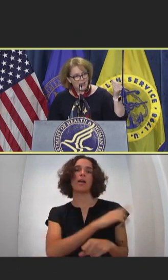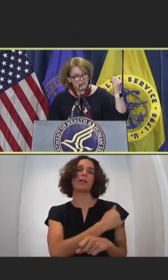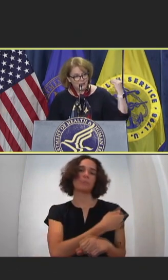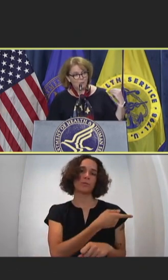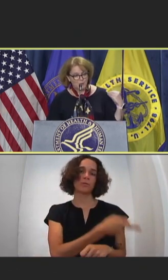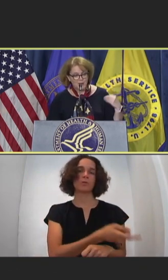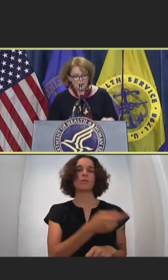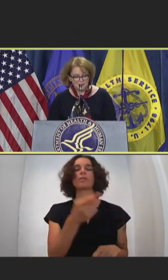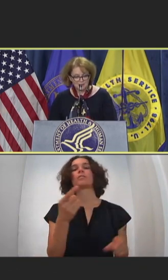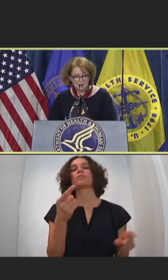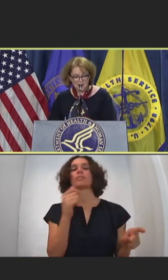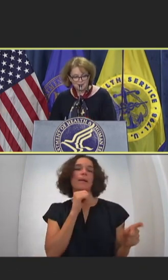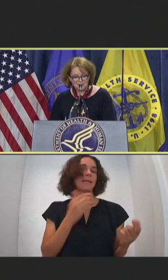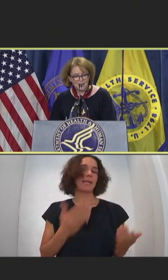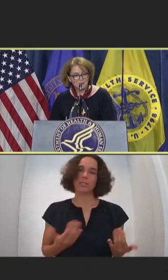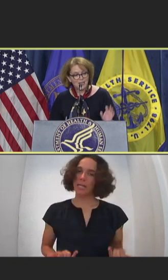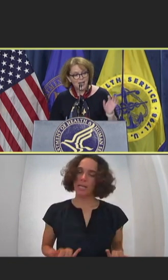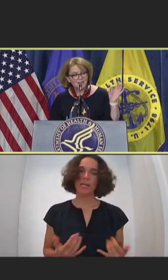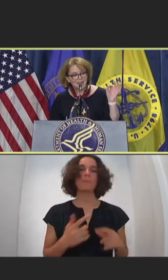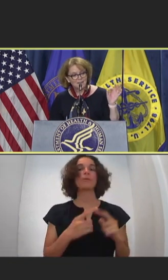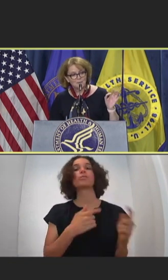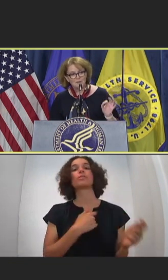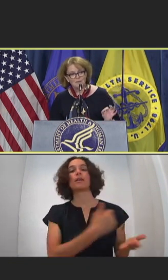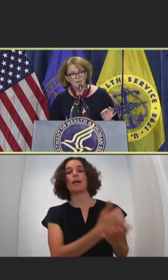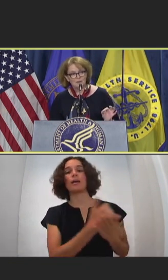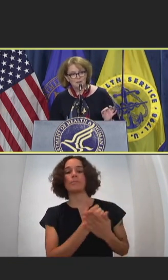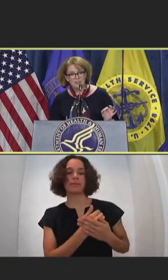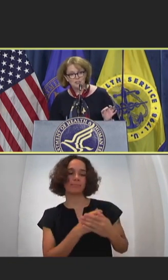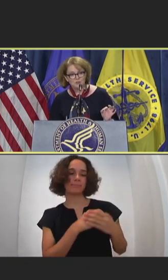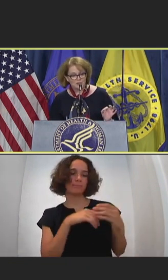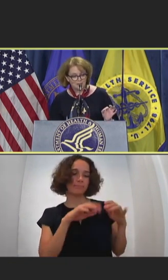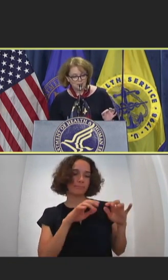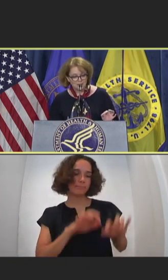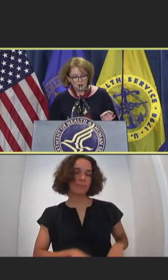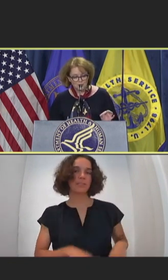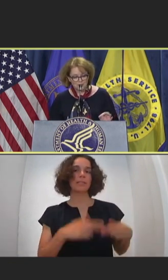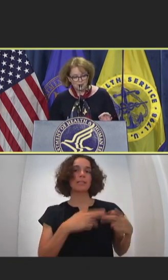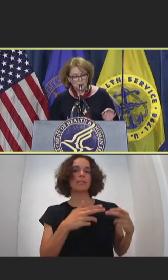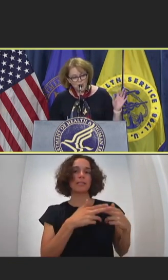helped prepare these slides to highlight some of the issues at the clinical level.